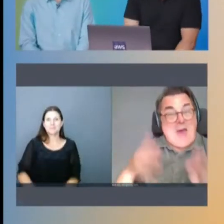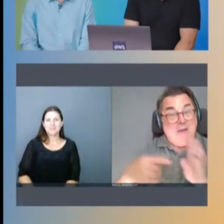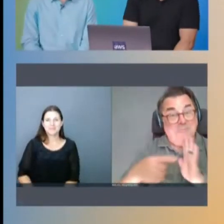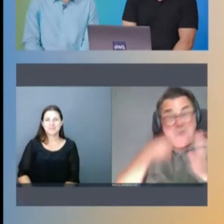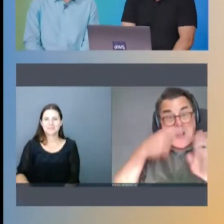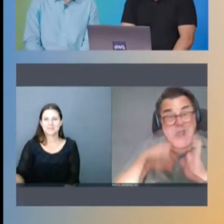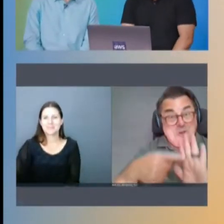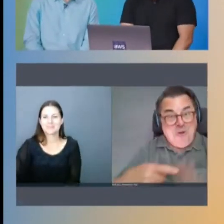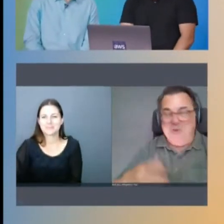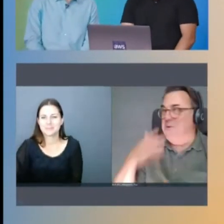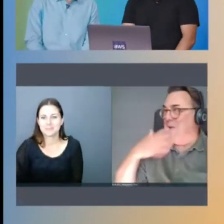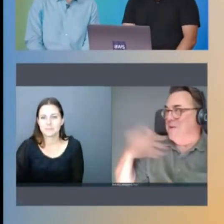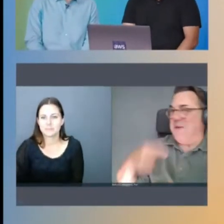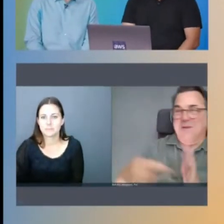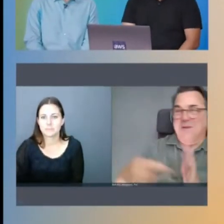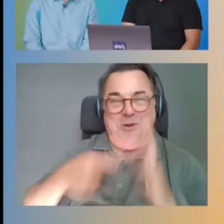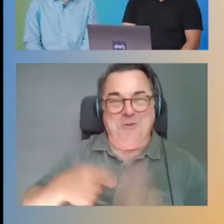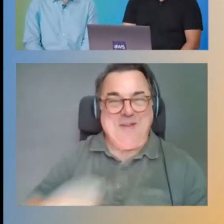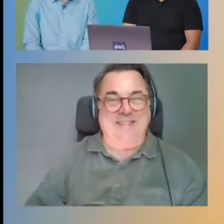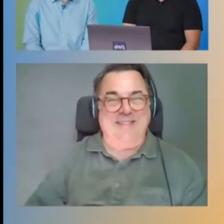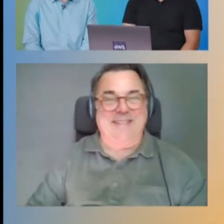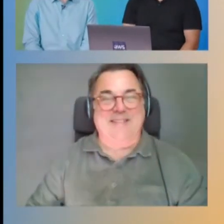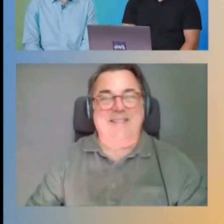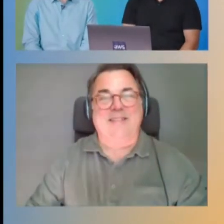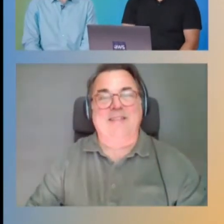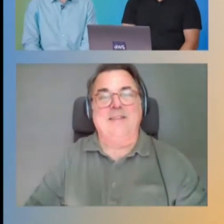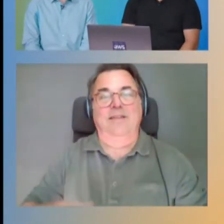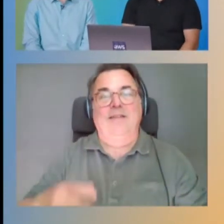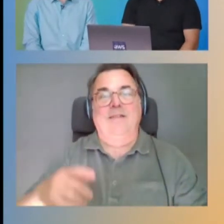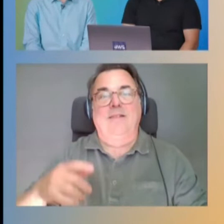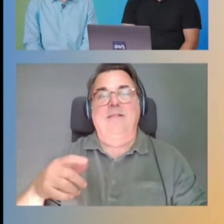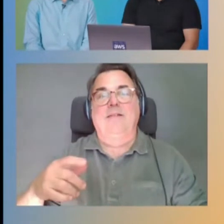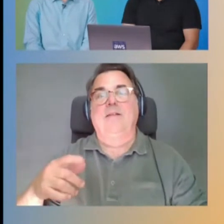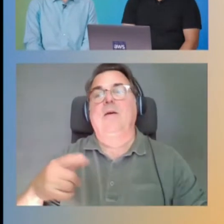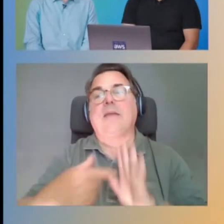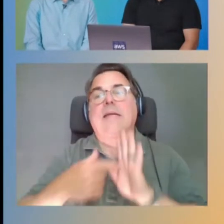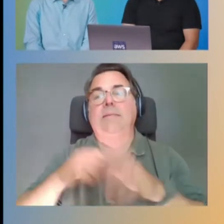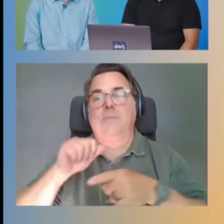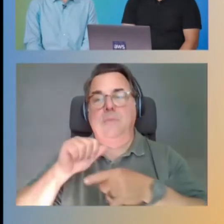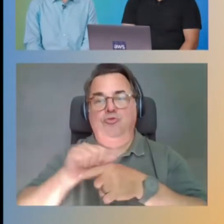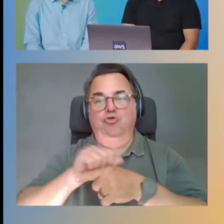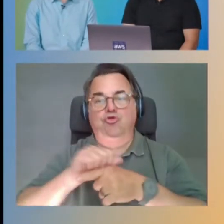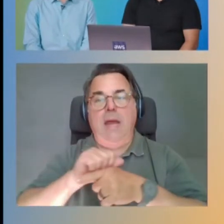So here, I wanna run through an example of training a model called BERT-Large,